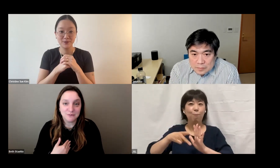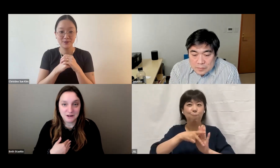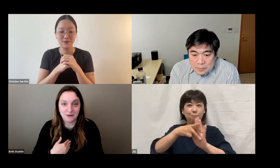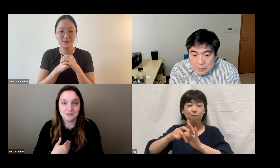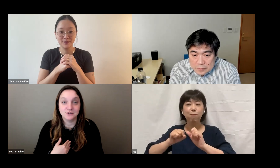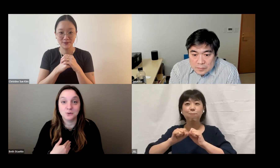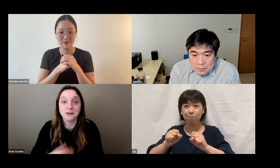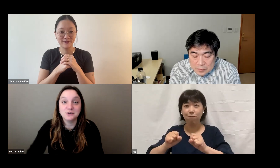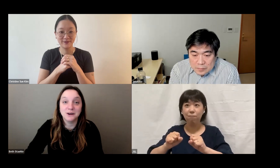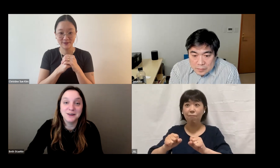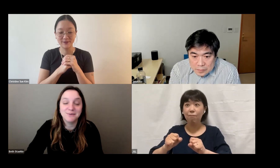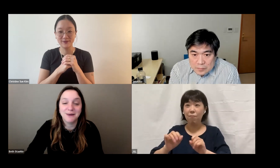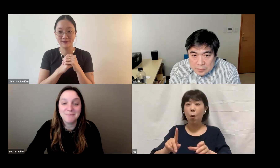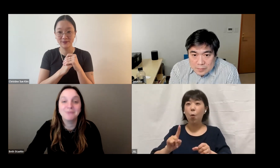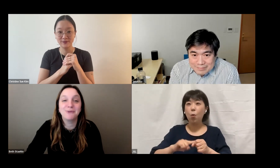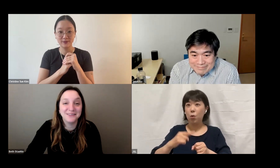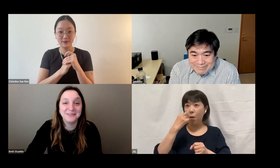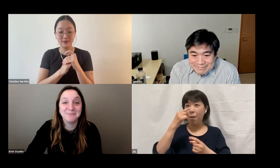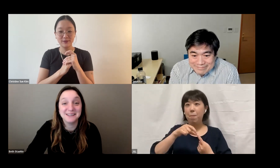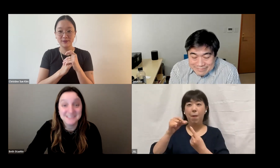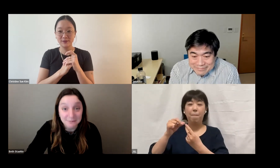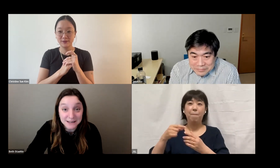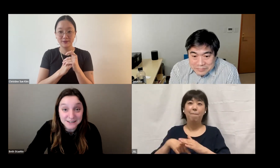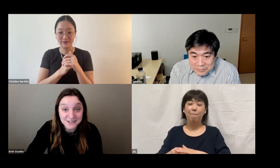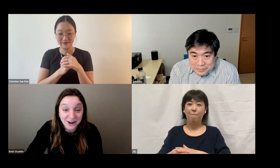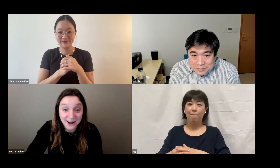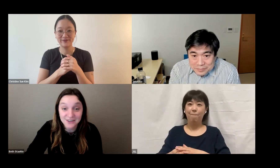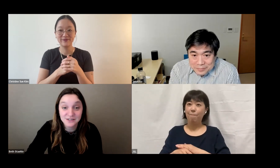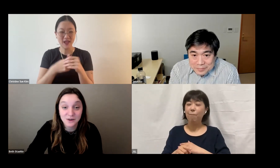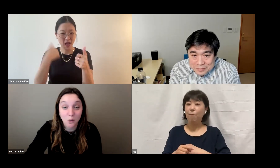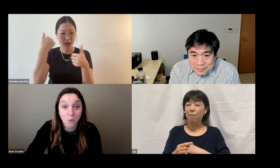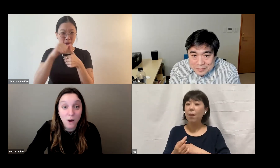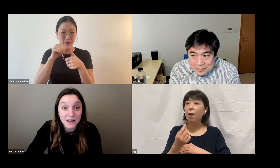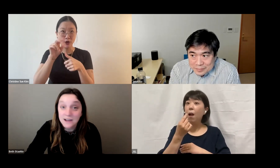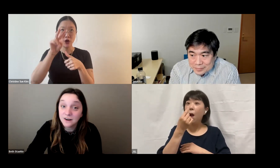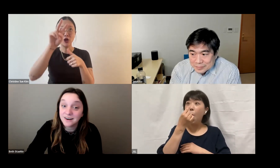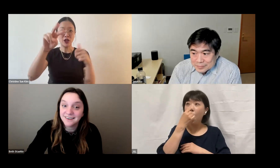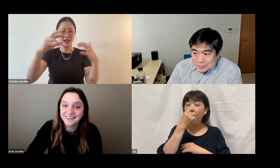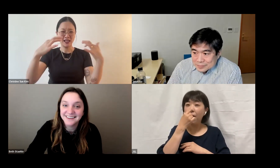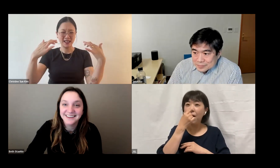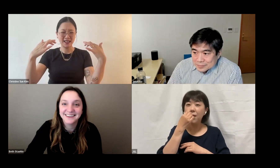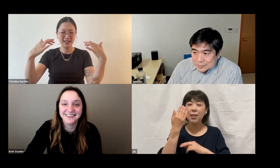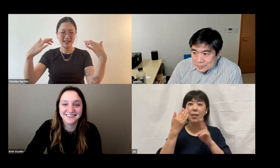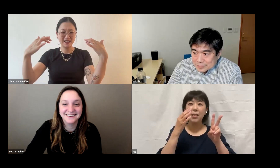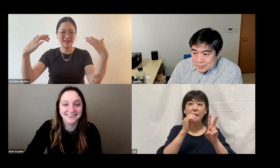was in 2020, right before the pandemic started. So what a year.